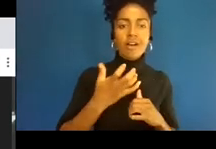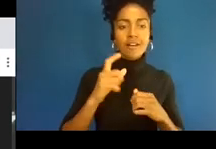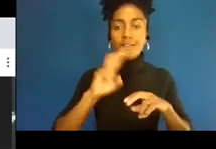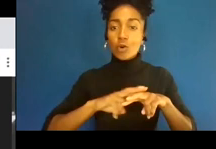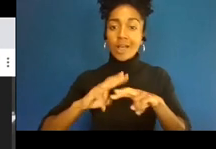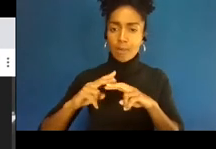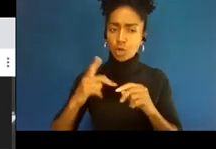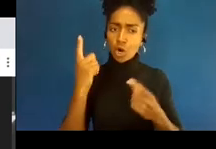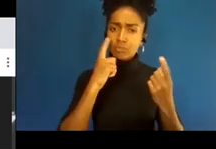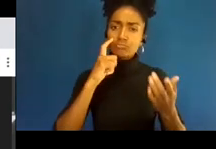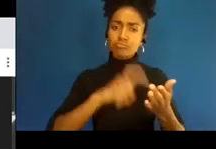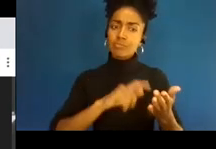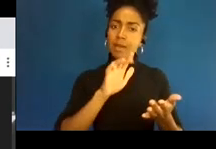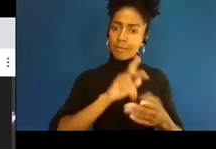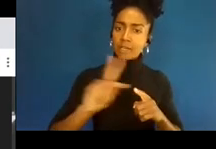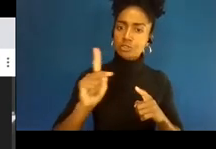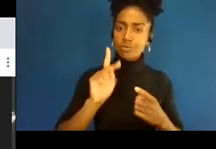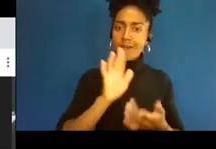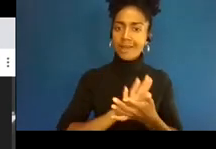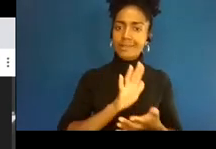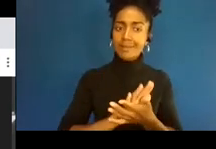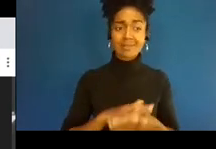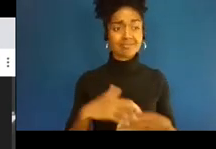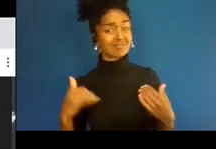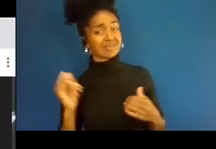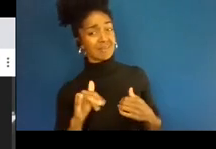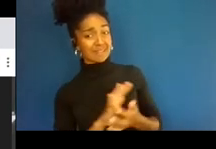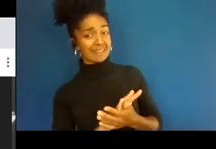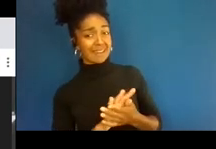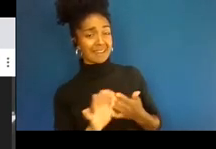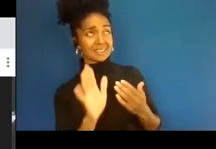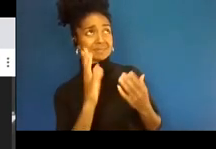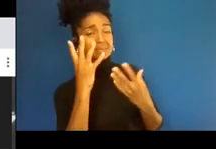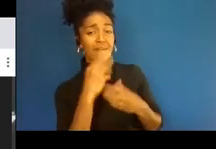Wouldn't that be beautiful? "I see a world of academia that encourages